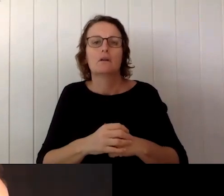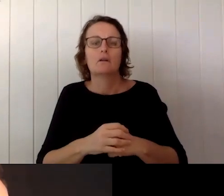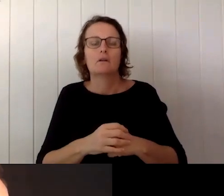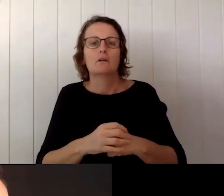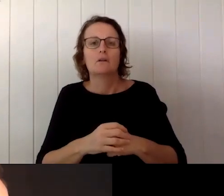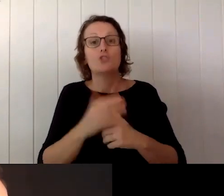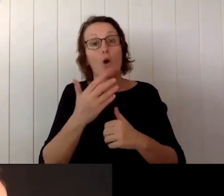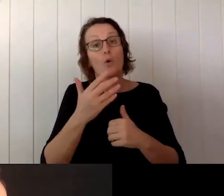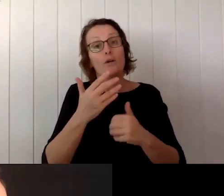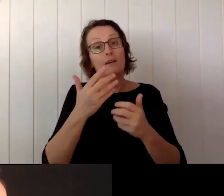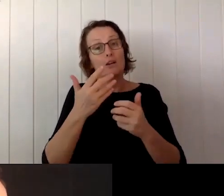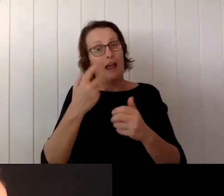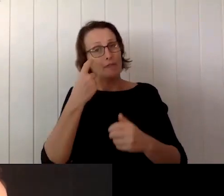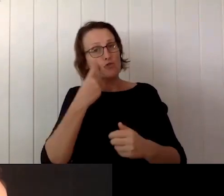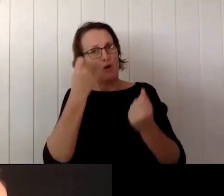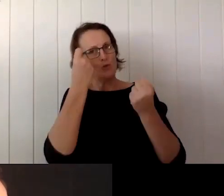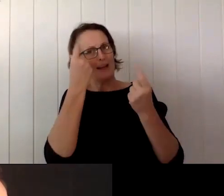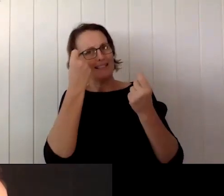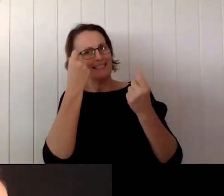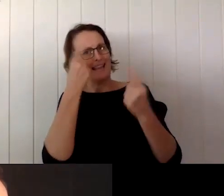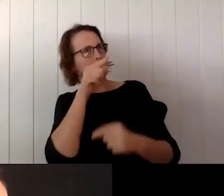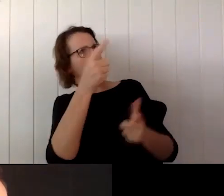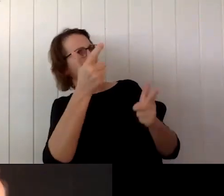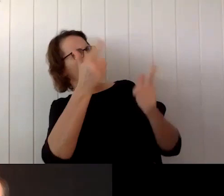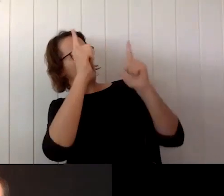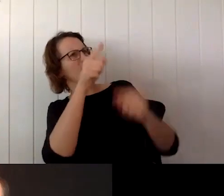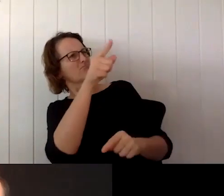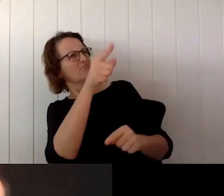time understanding what's going on in the world of that leader.